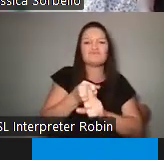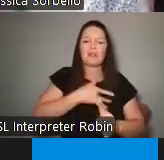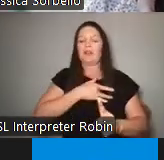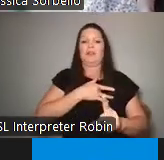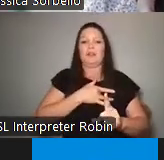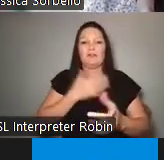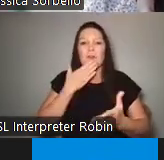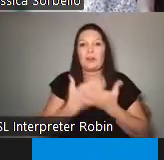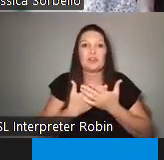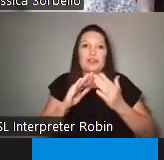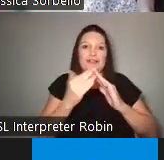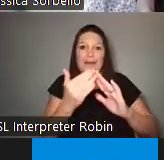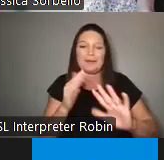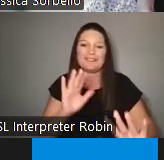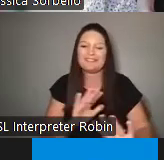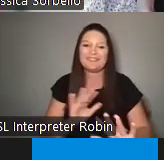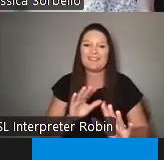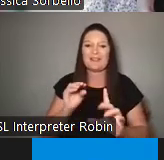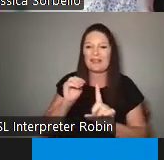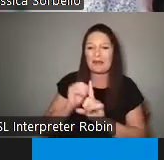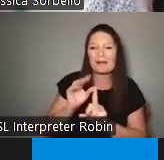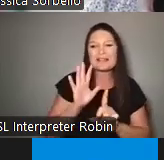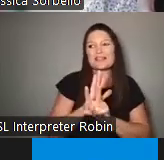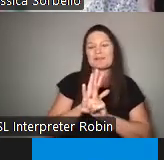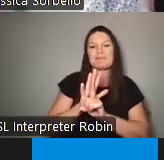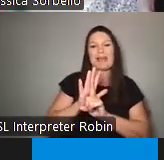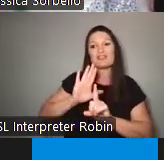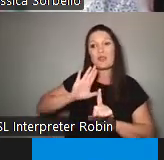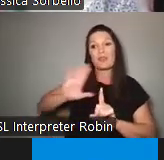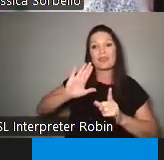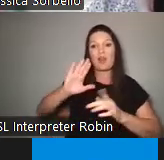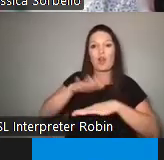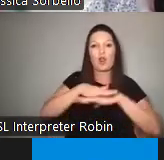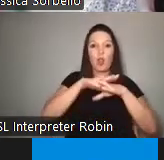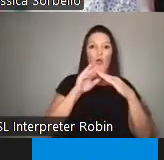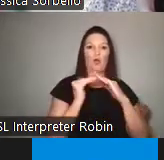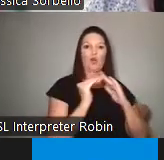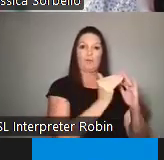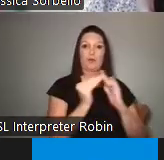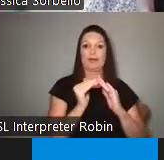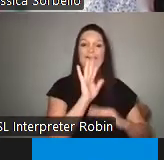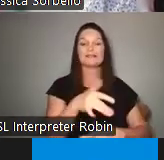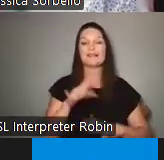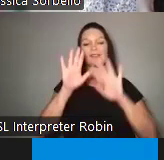wonderful opportunity for them to have a resource and more [word?] About what is available out there and the